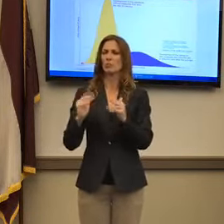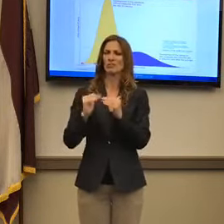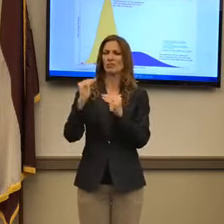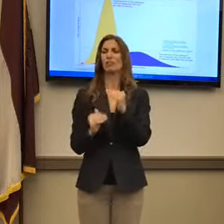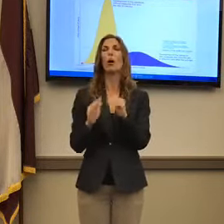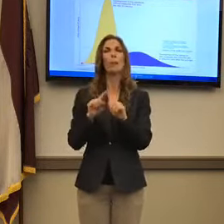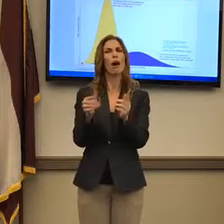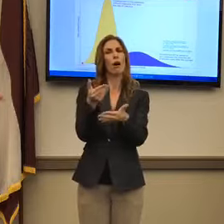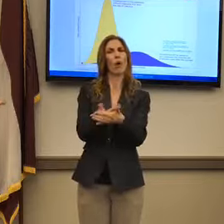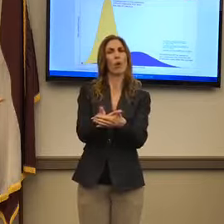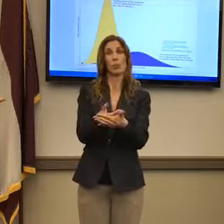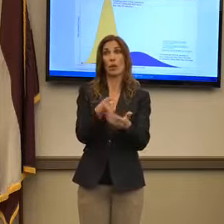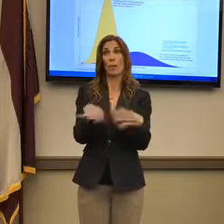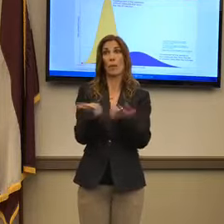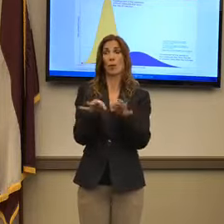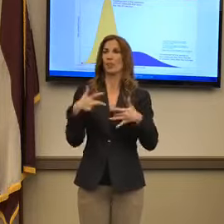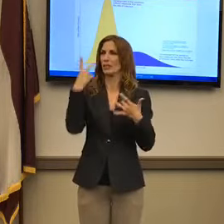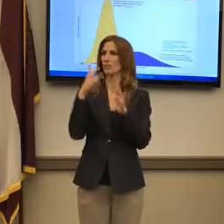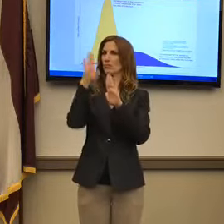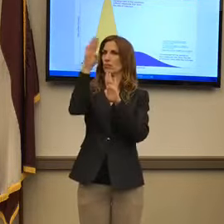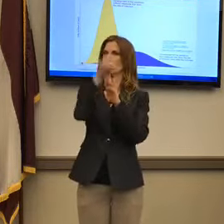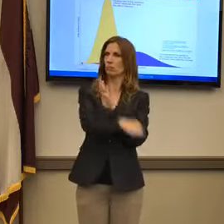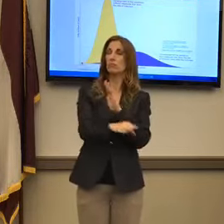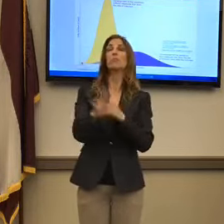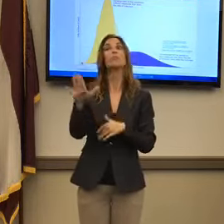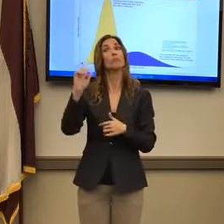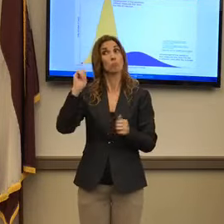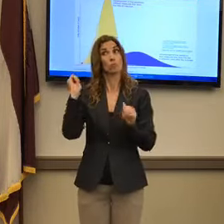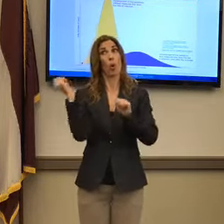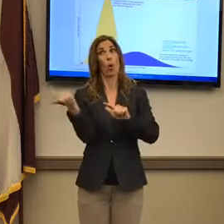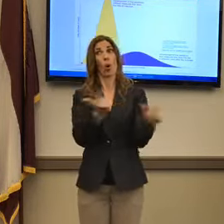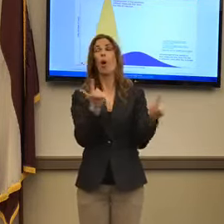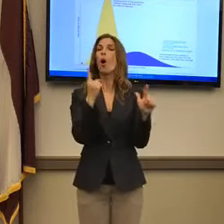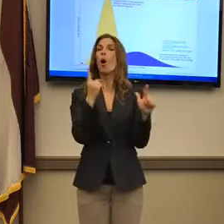thing though is these trends so in all cases these trends are going in the